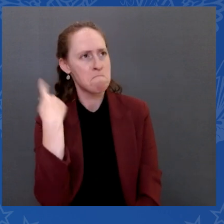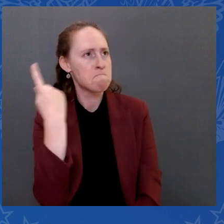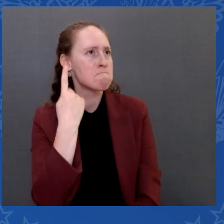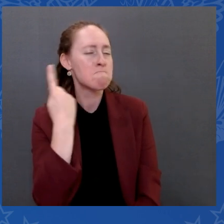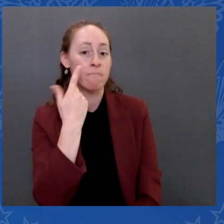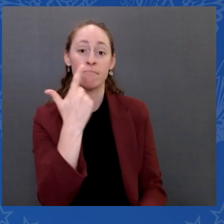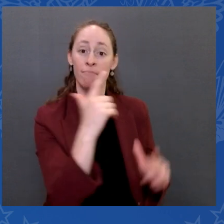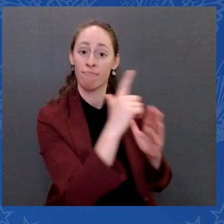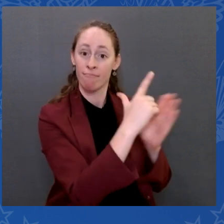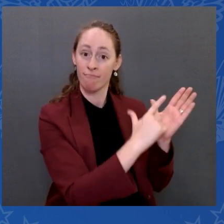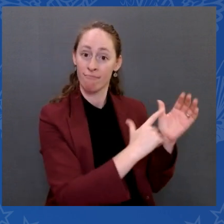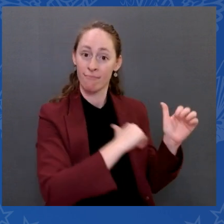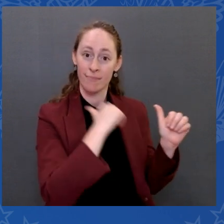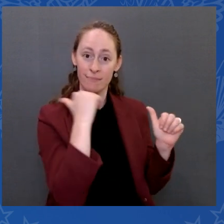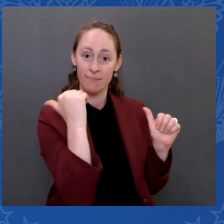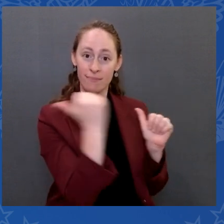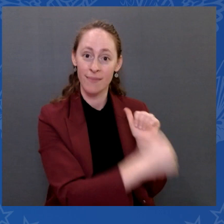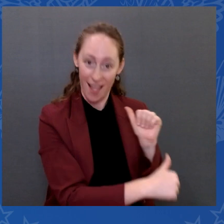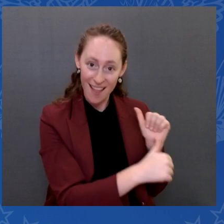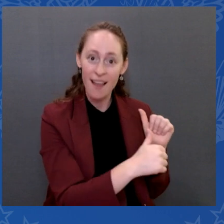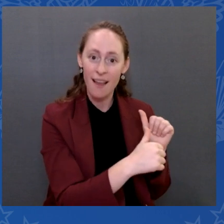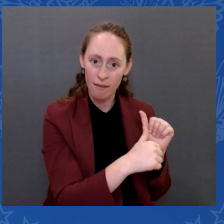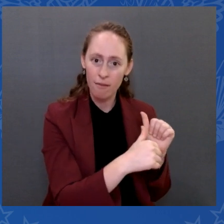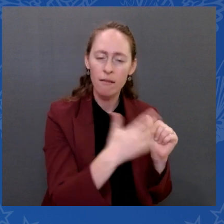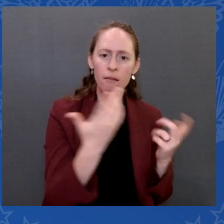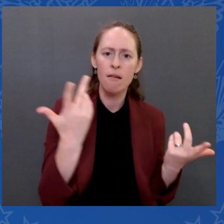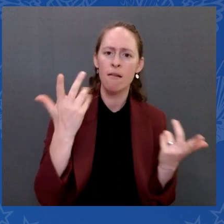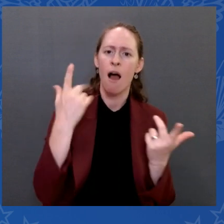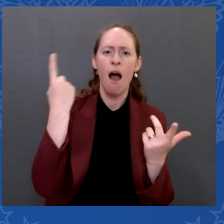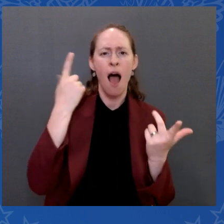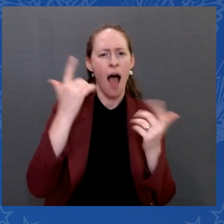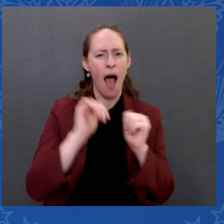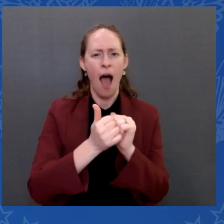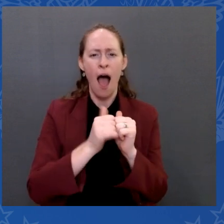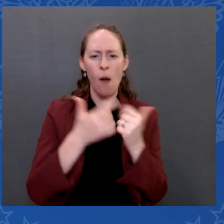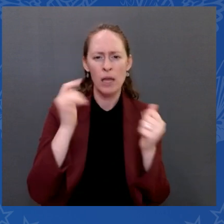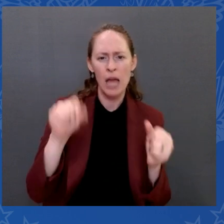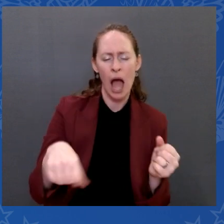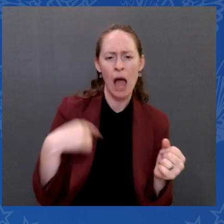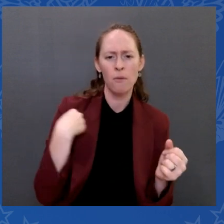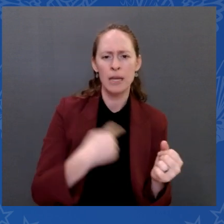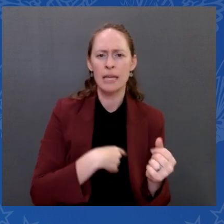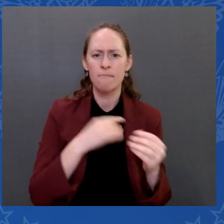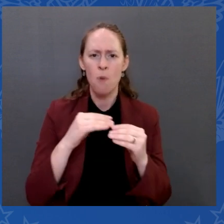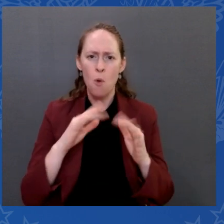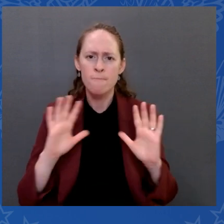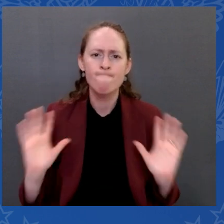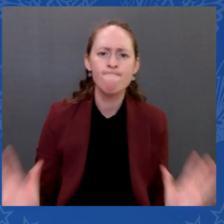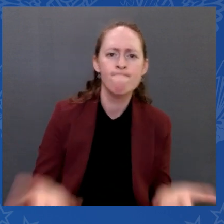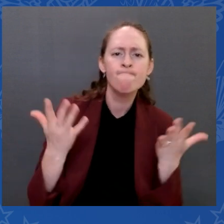It's one thing to say there's uninterrupted access -- we make it here and build it here in America.